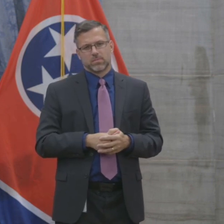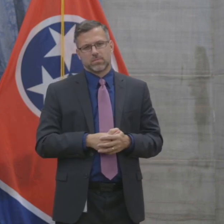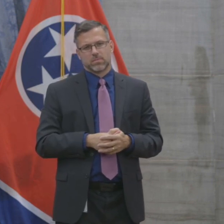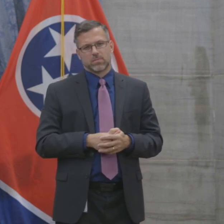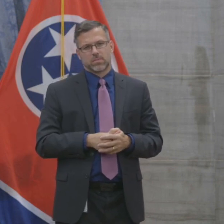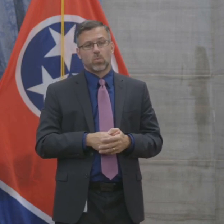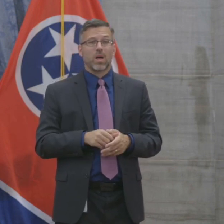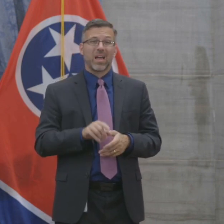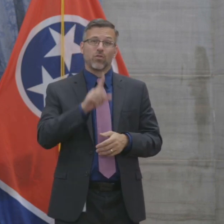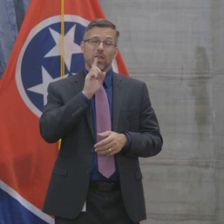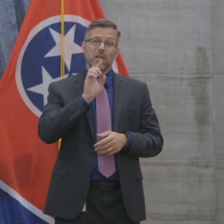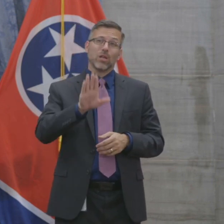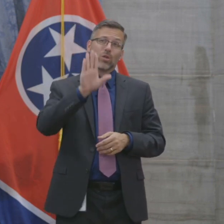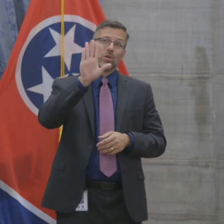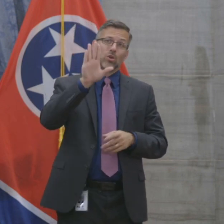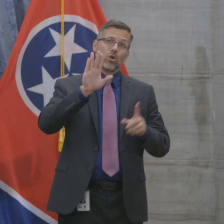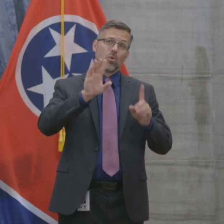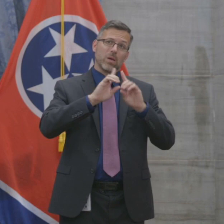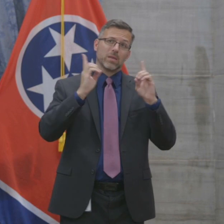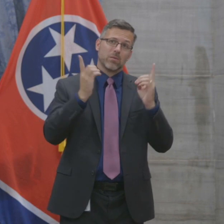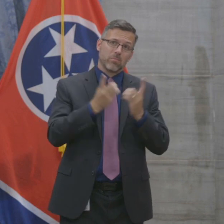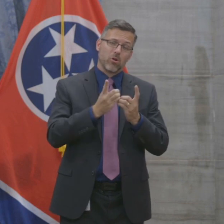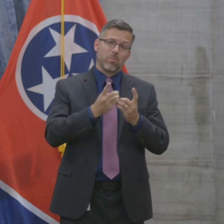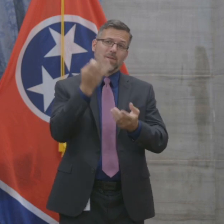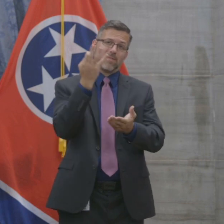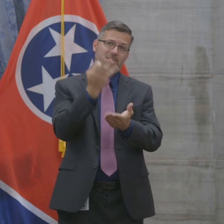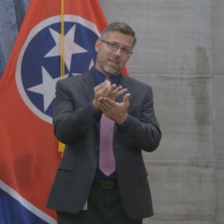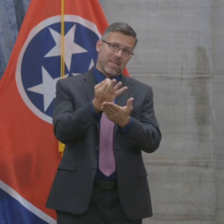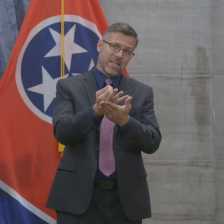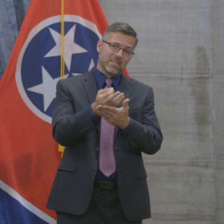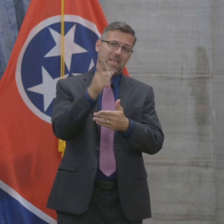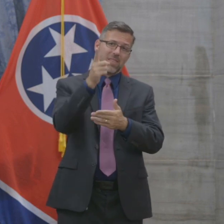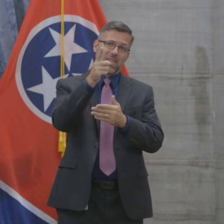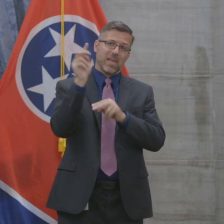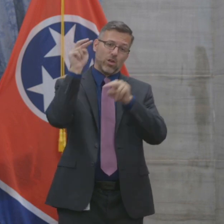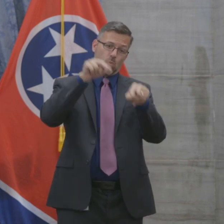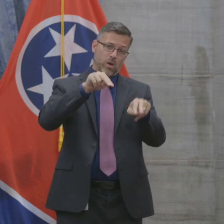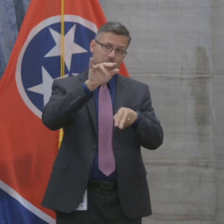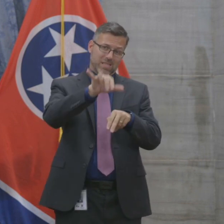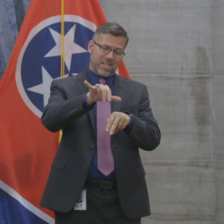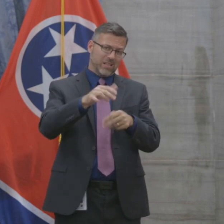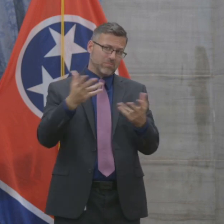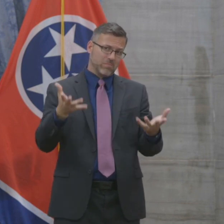what are your thoughts about it? Do you think -- I mean, you know T state and I think the comptroller and Attorney General